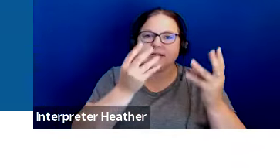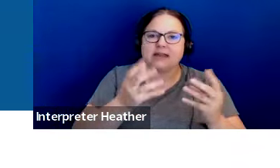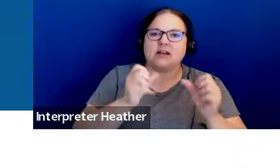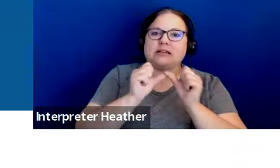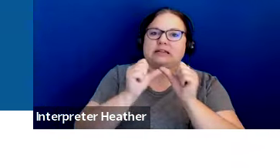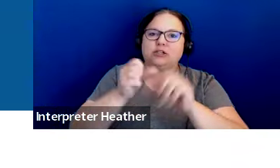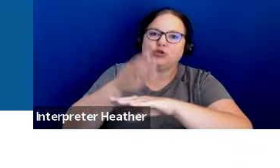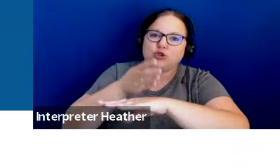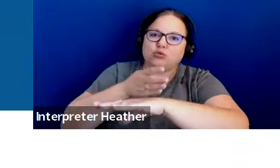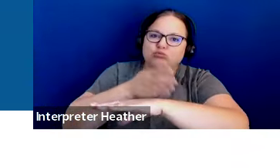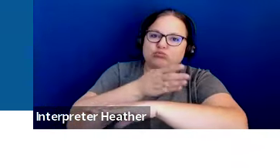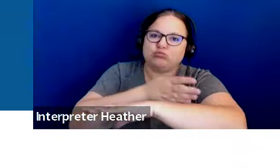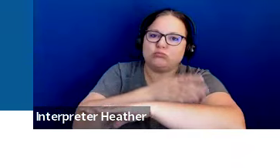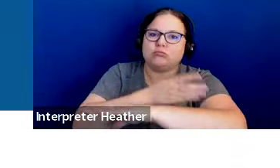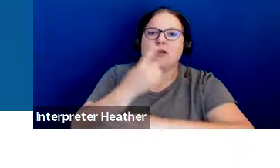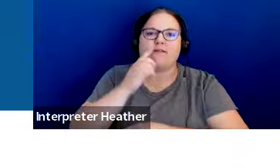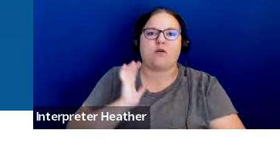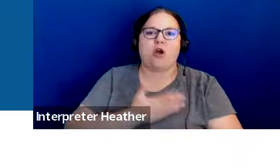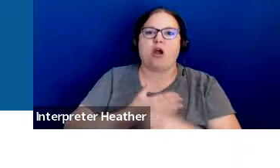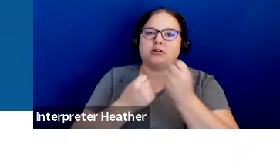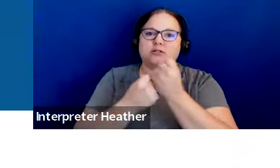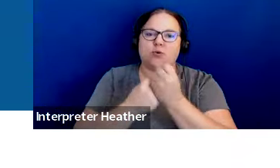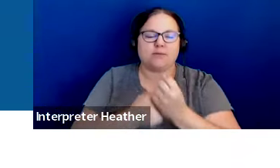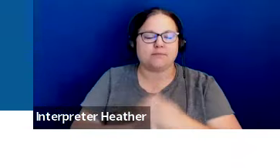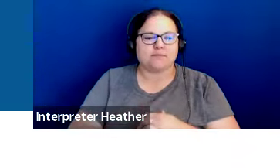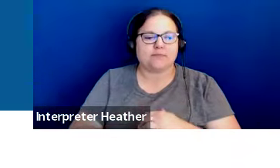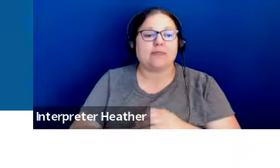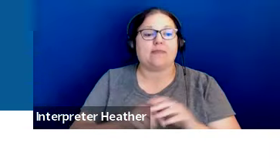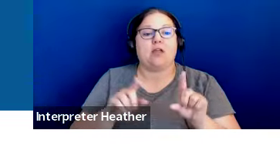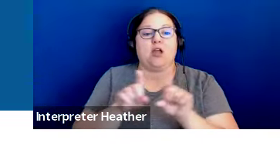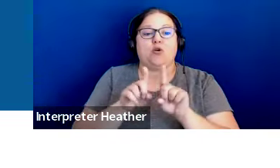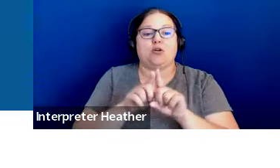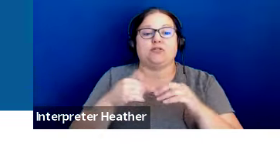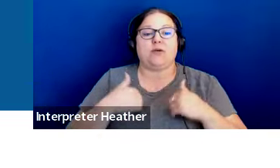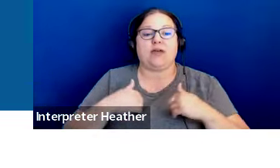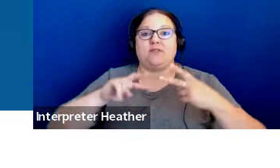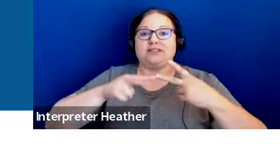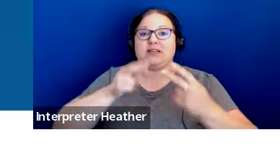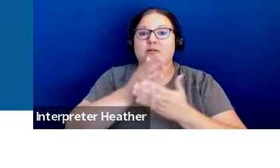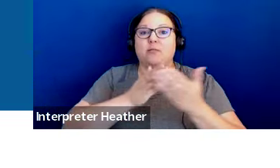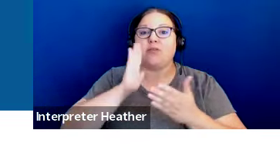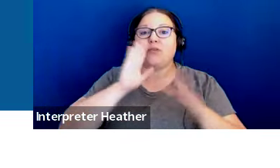and health equity framing supports. We also have a second phase that will focus on bringing in more